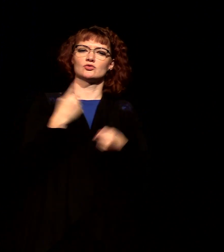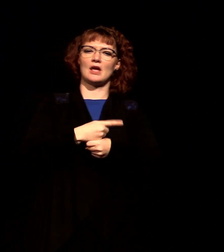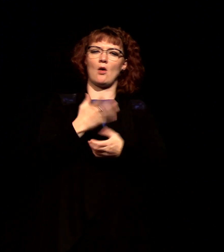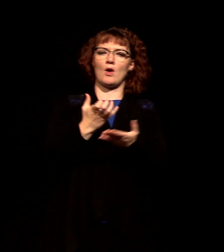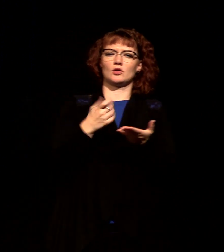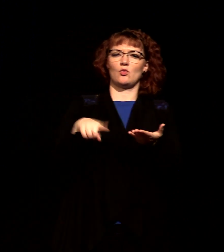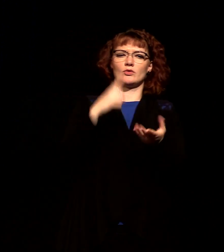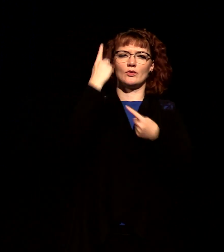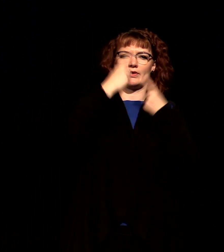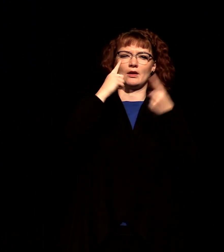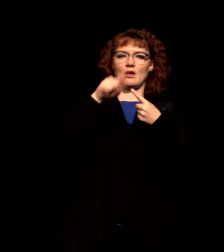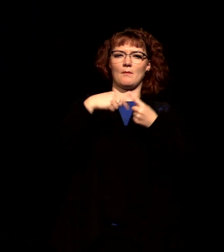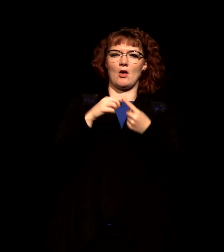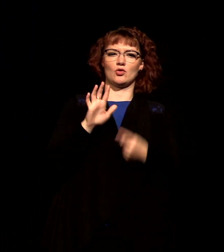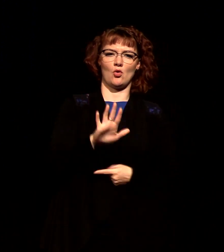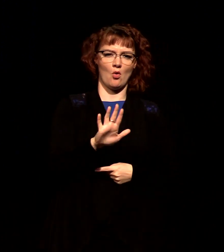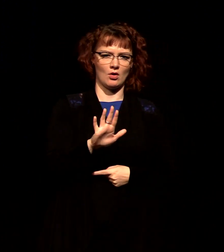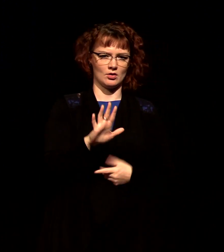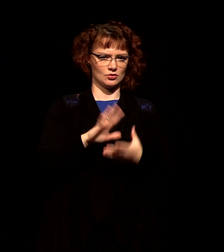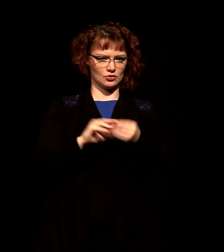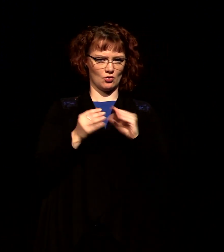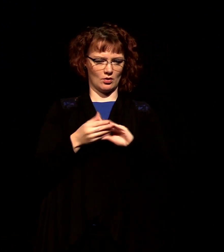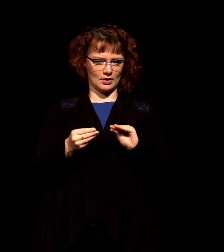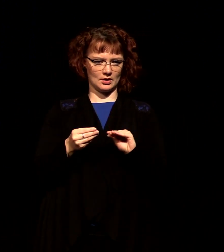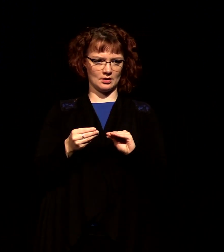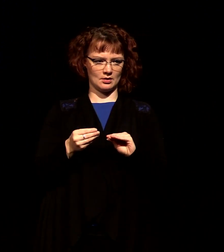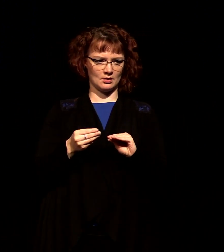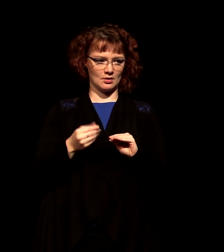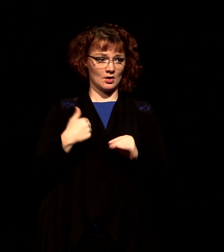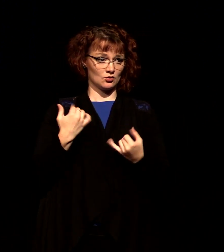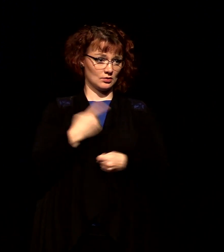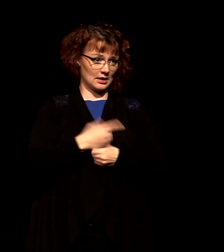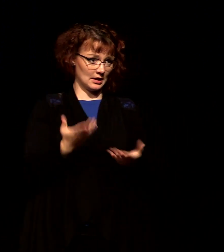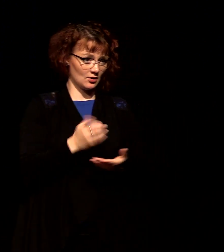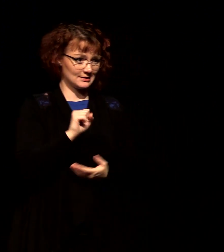about your story. Telling stories is what we do here at